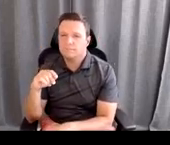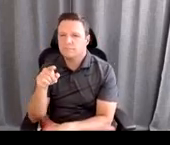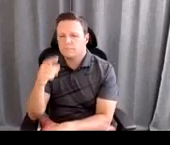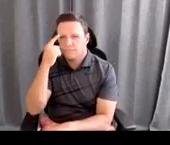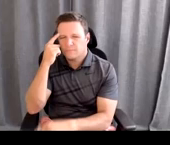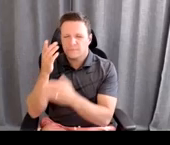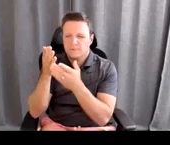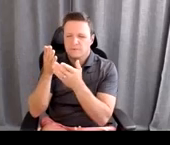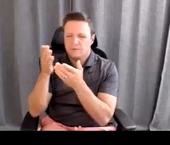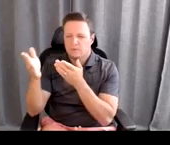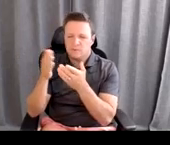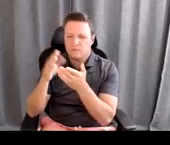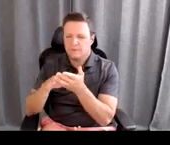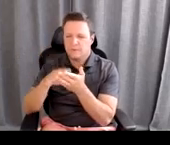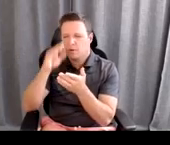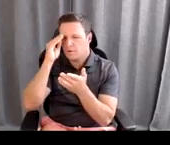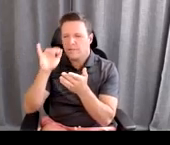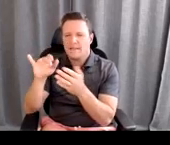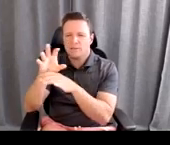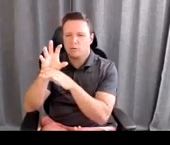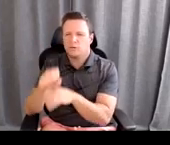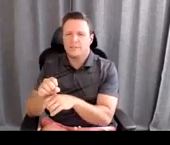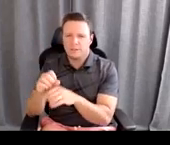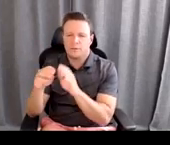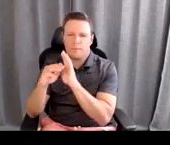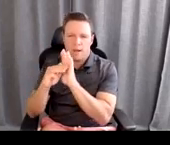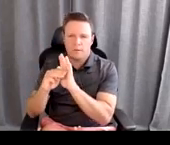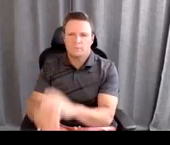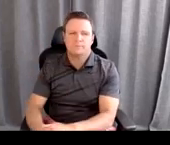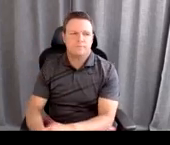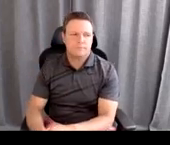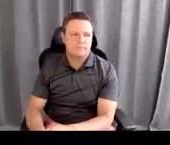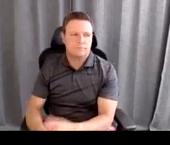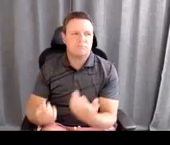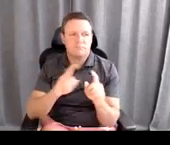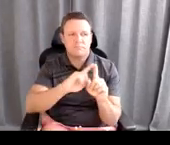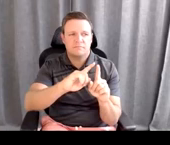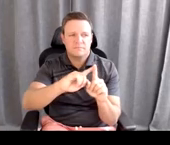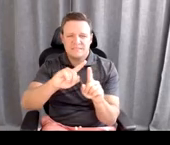and that's the traditional model. And again, there are different branches of that, there are different ways to do it.